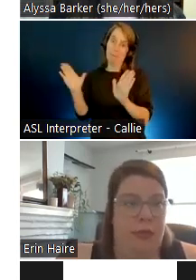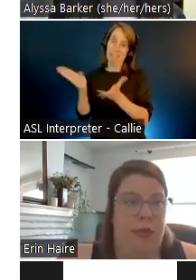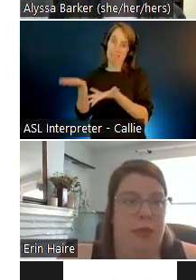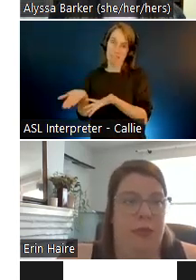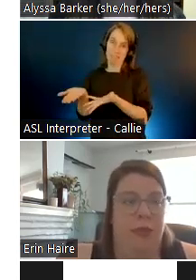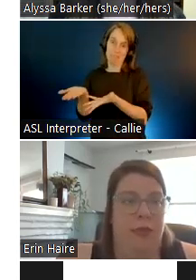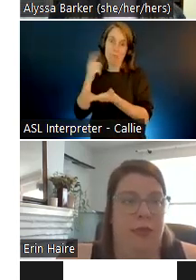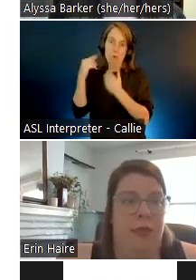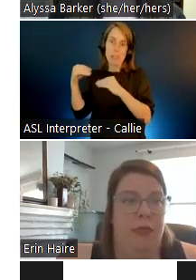next slide